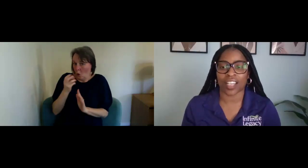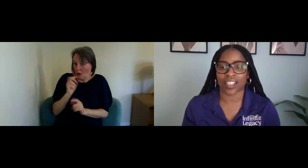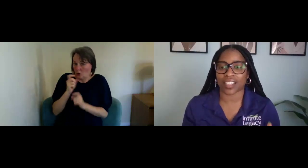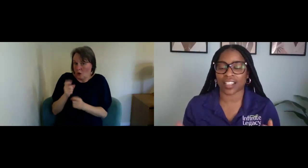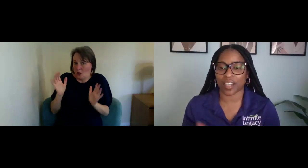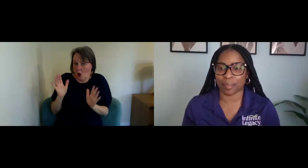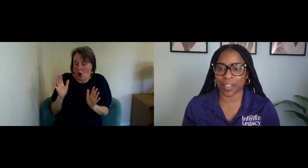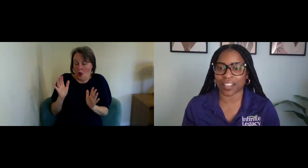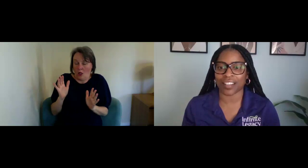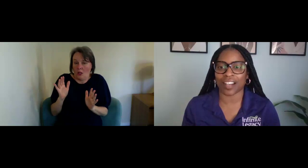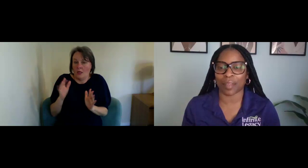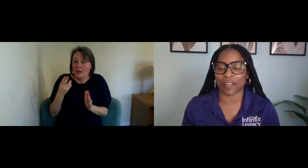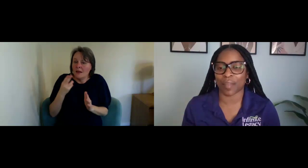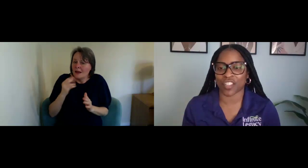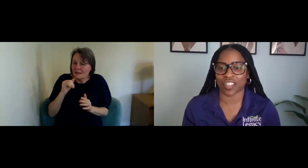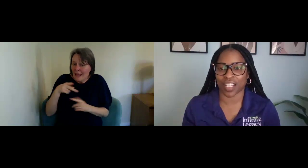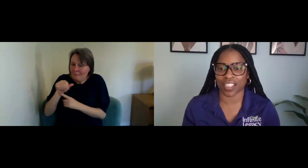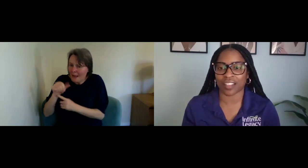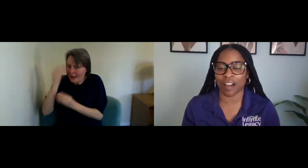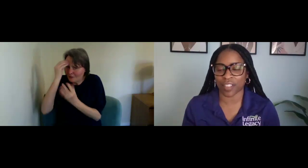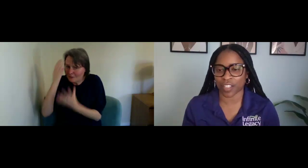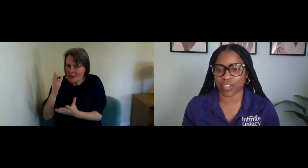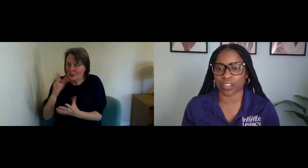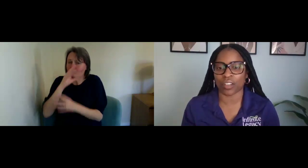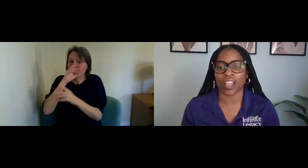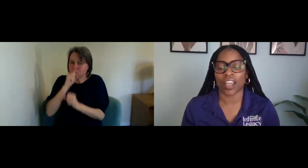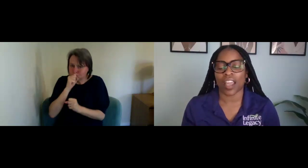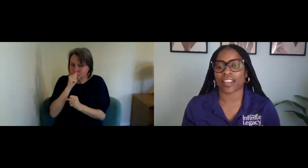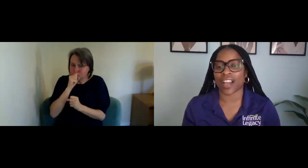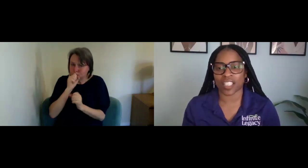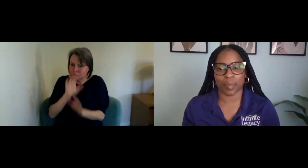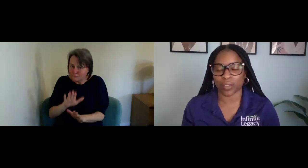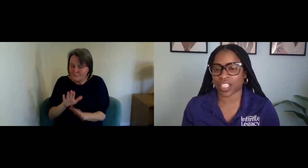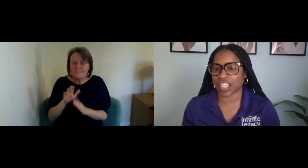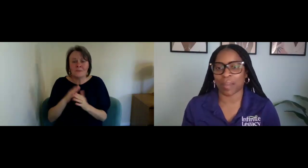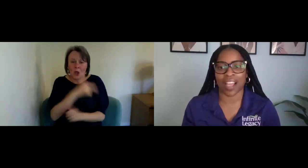That is HIPAA information that's confidential and the hospital team